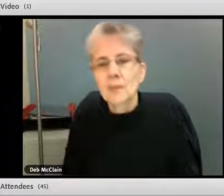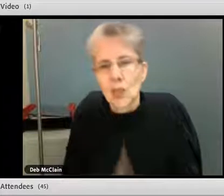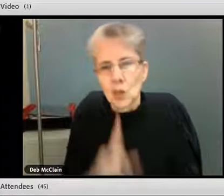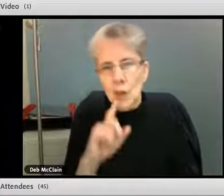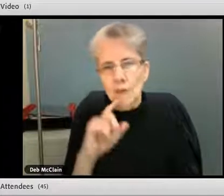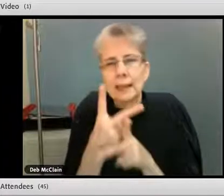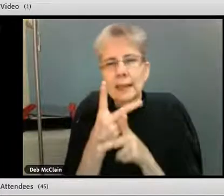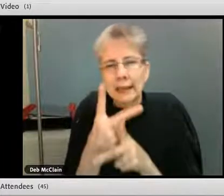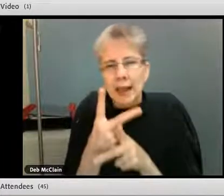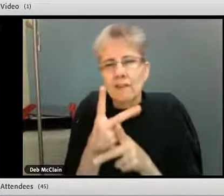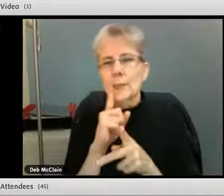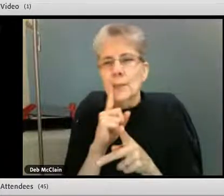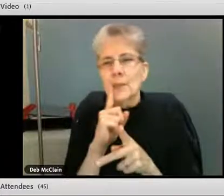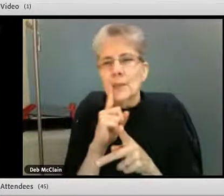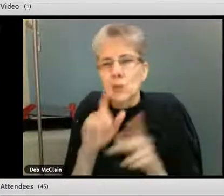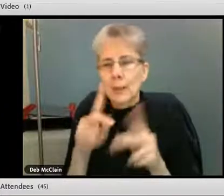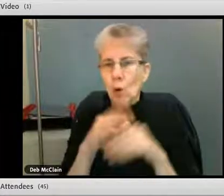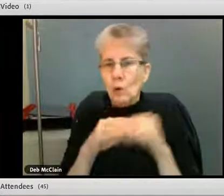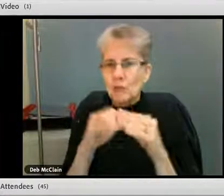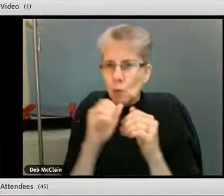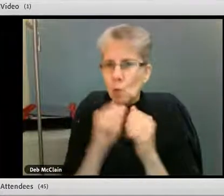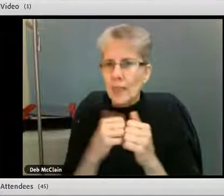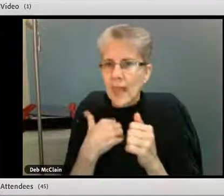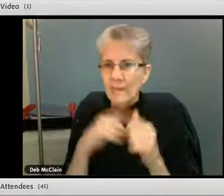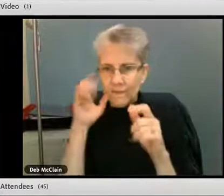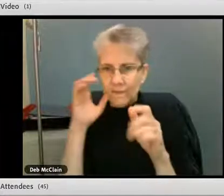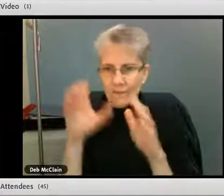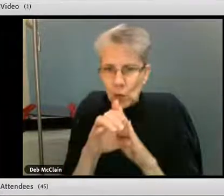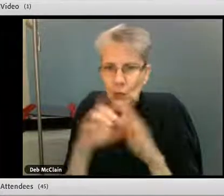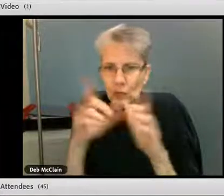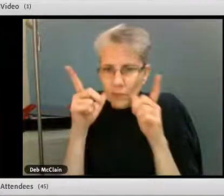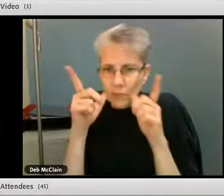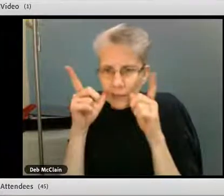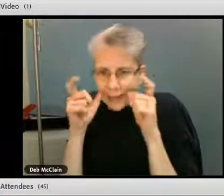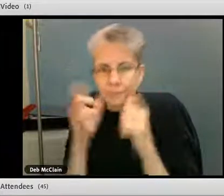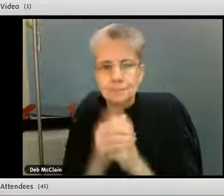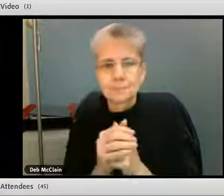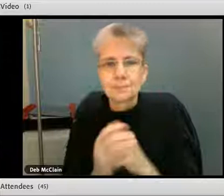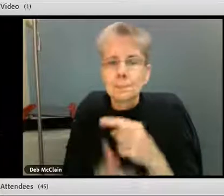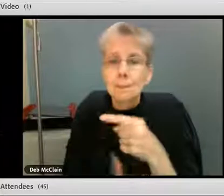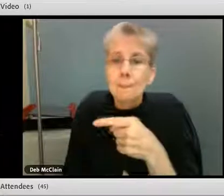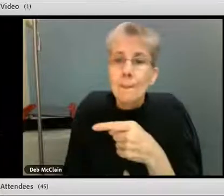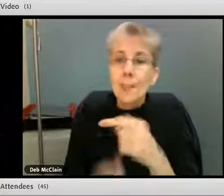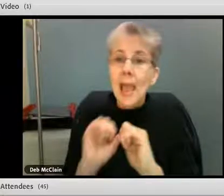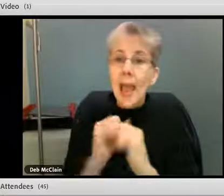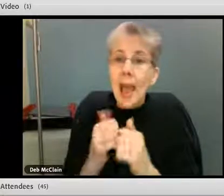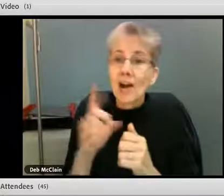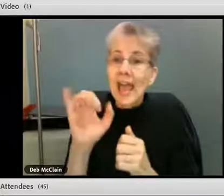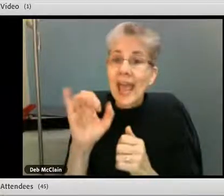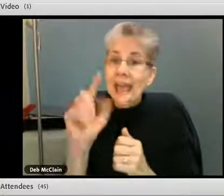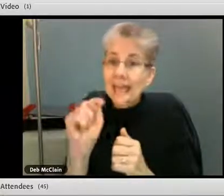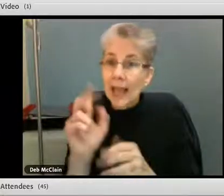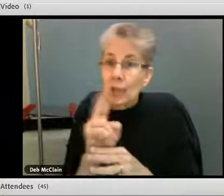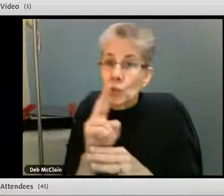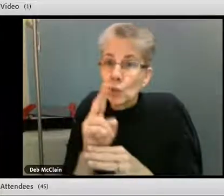with having photos taken. How do you edit these photos and use them for library marketing, now that we have these great photos?